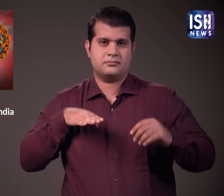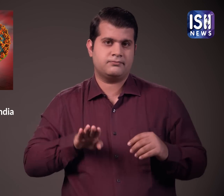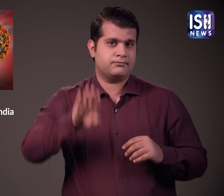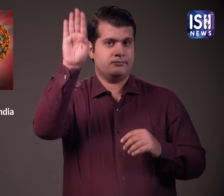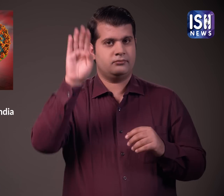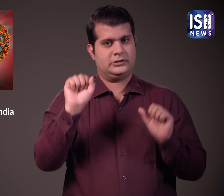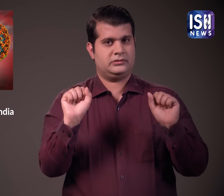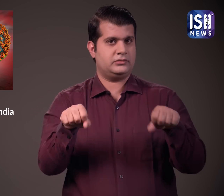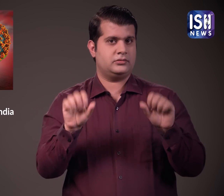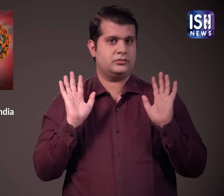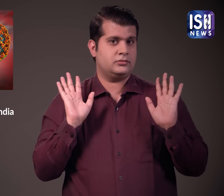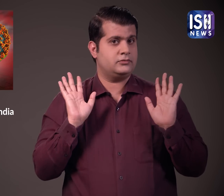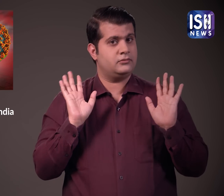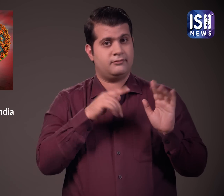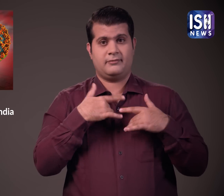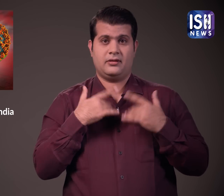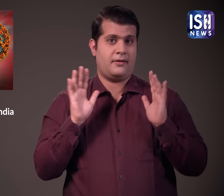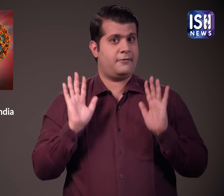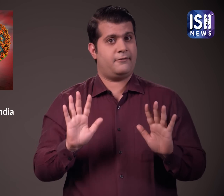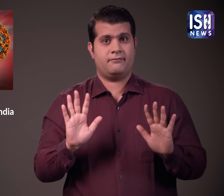which would lead to a high surge.